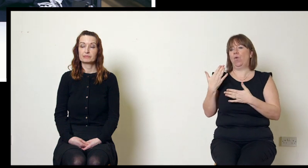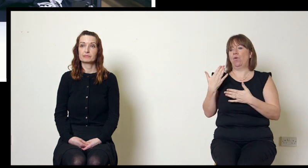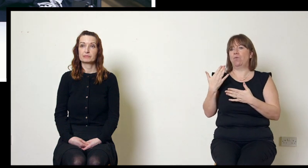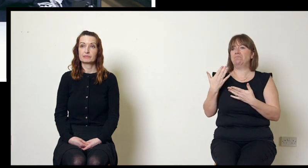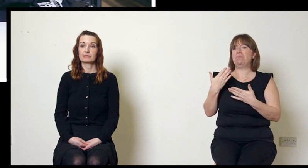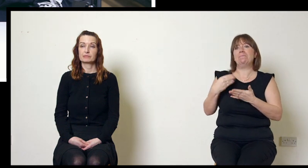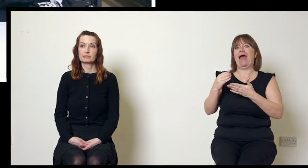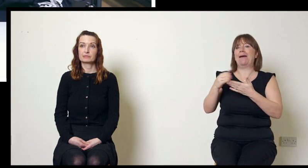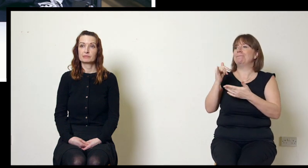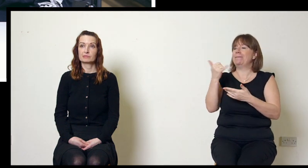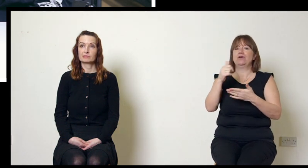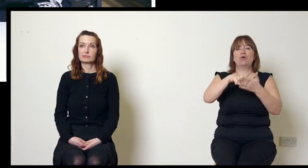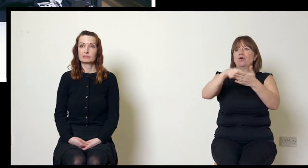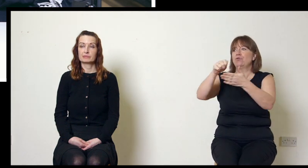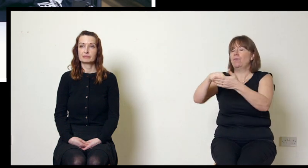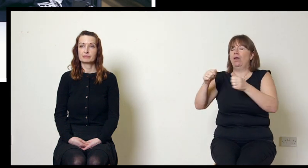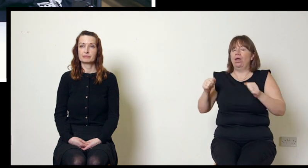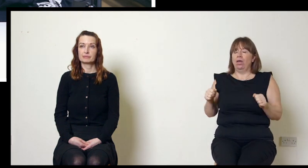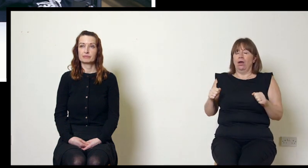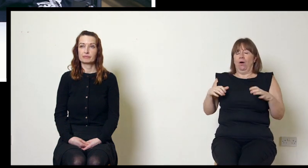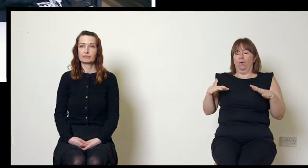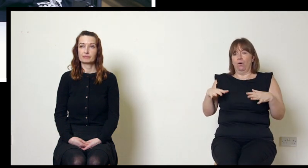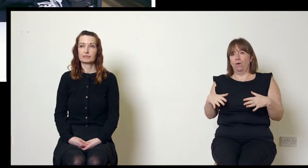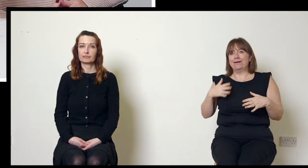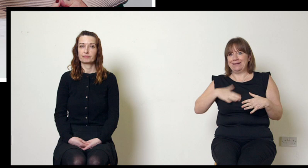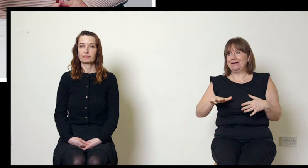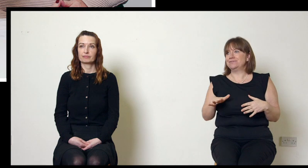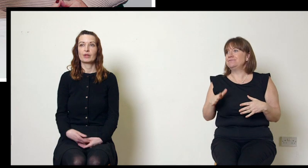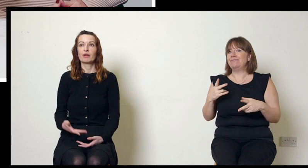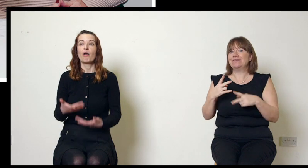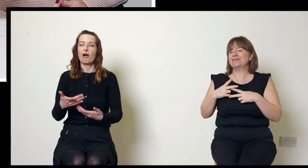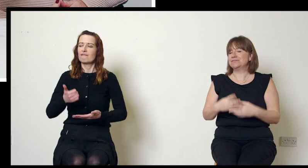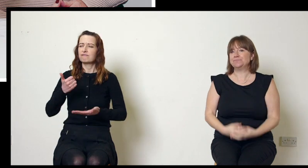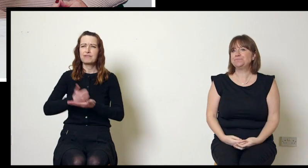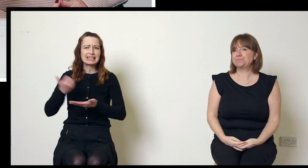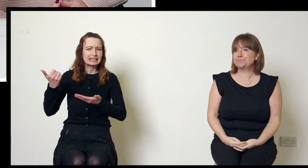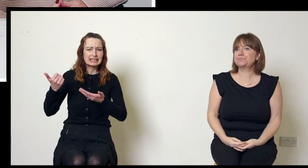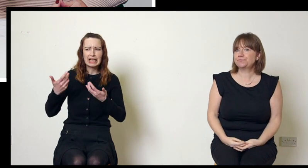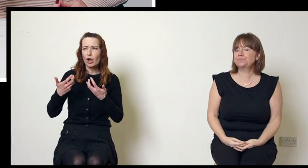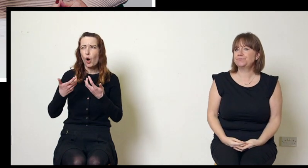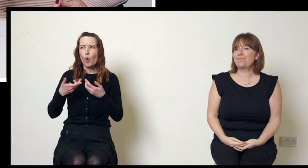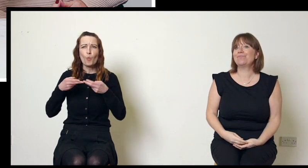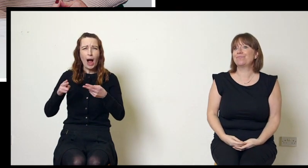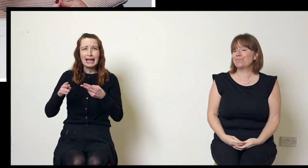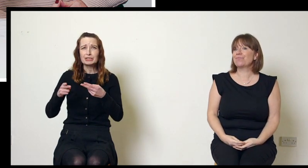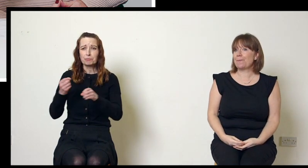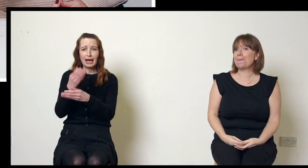there to a long term, I mean, to support that for visitors. What, a brilliant way of bringing creativity and politics together.